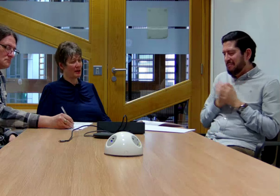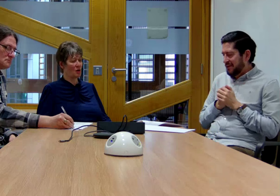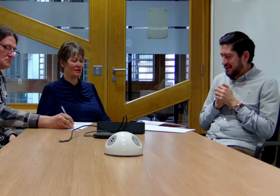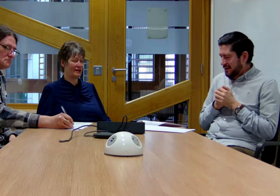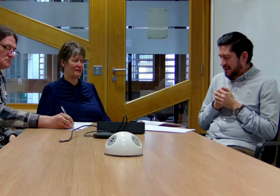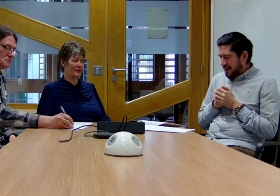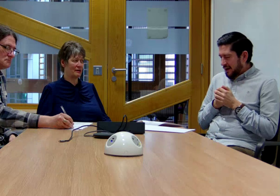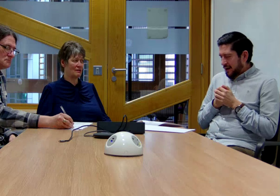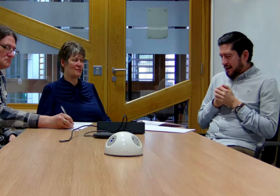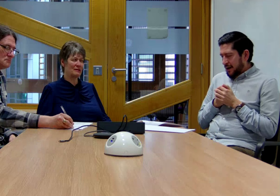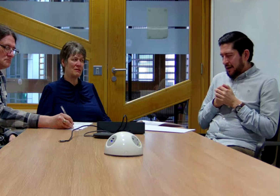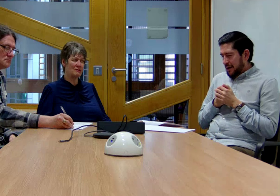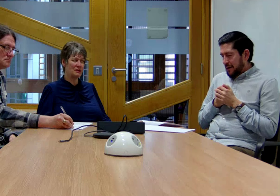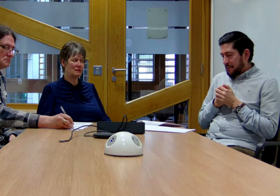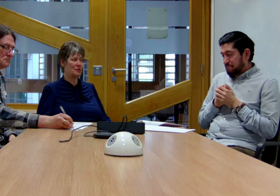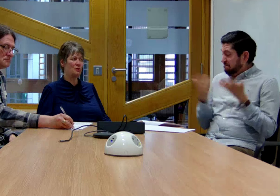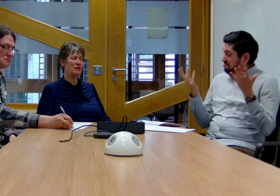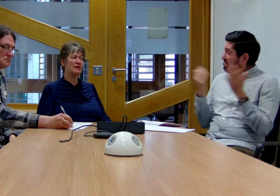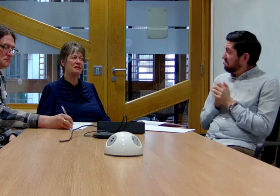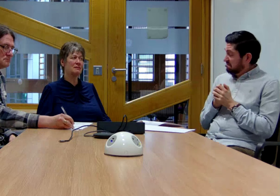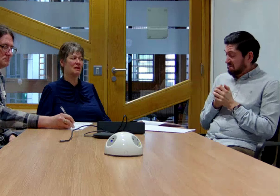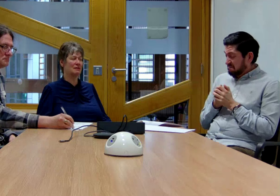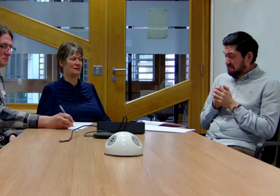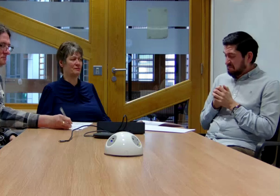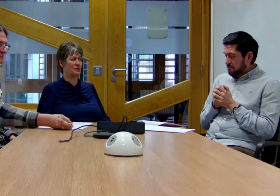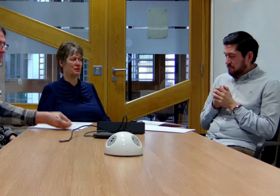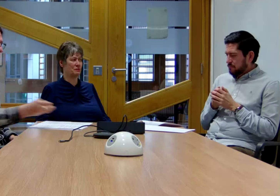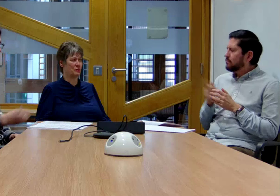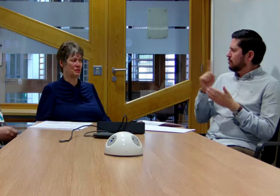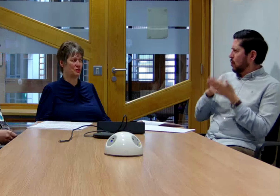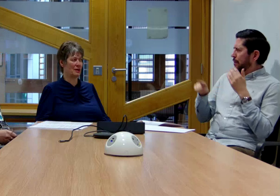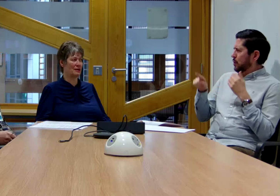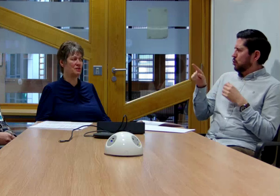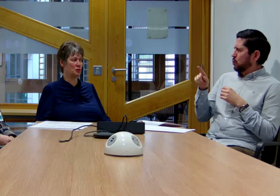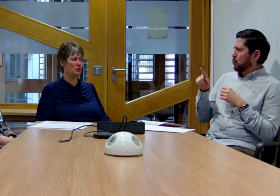a support network with your peers. So again online, fair enough, but maybe you wouldn't